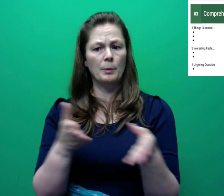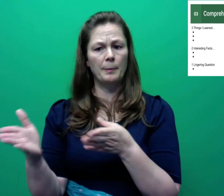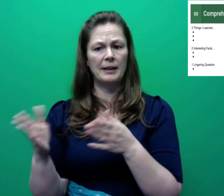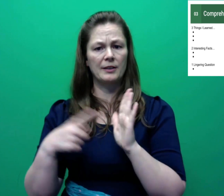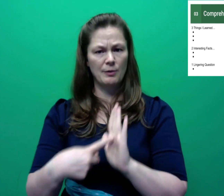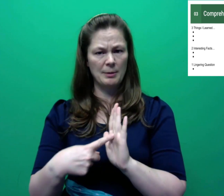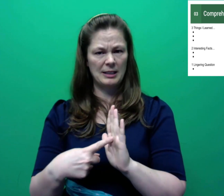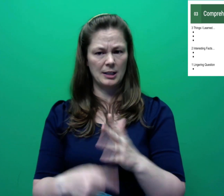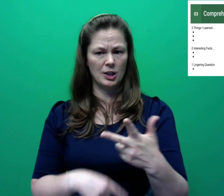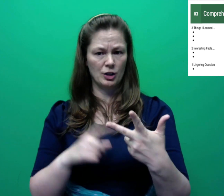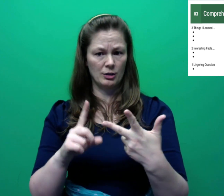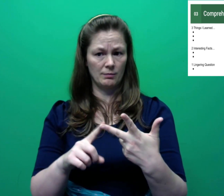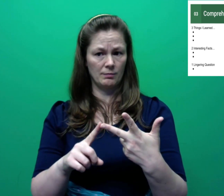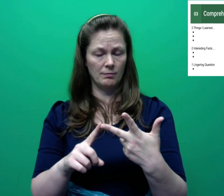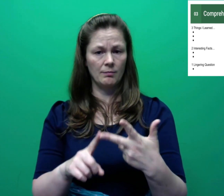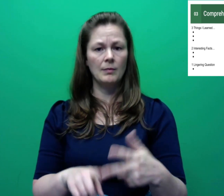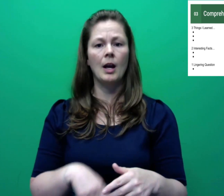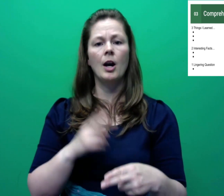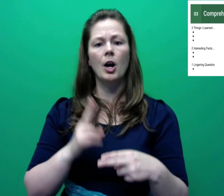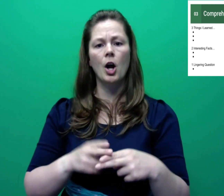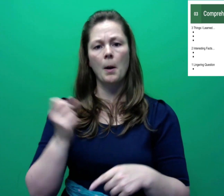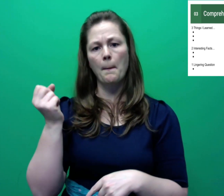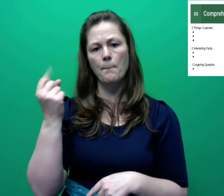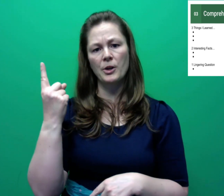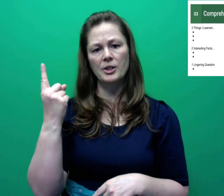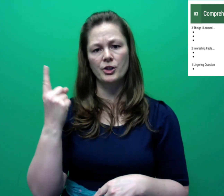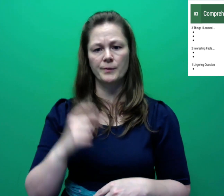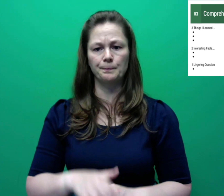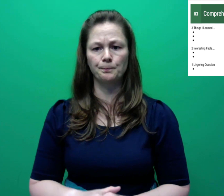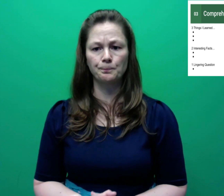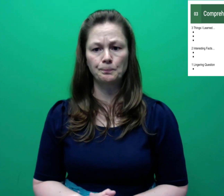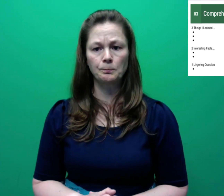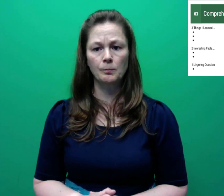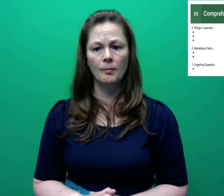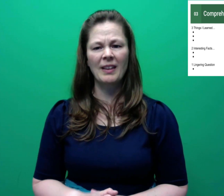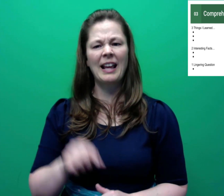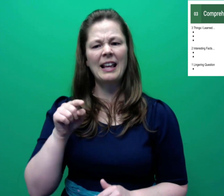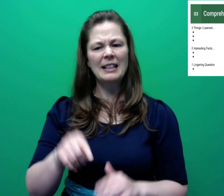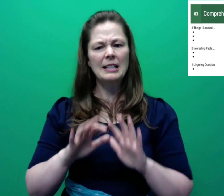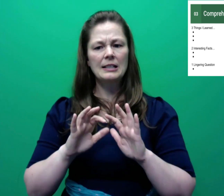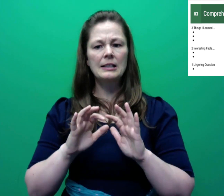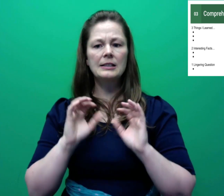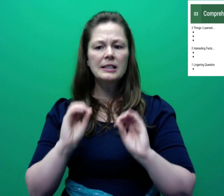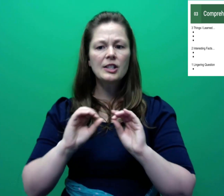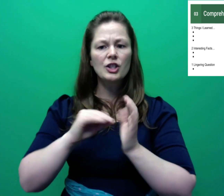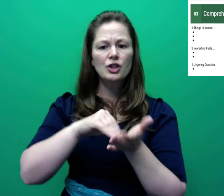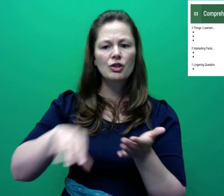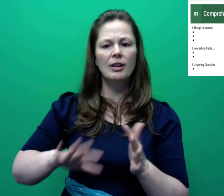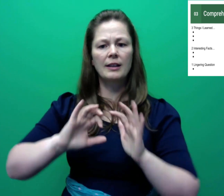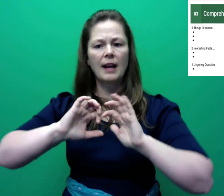The last guideline in multiple means of representation is comprehension which is